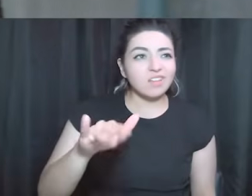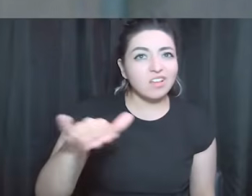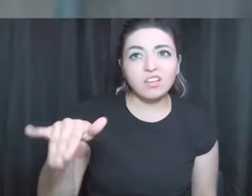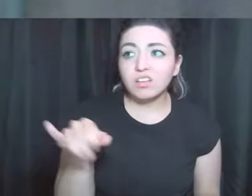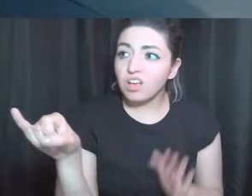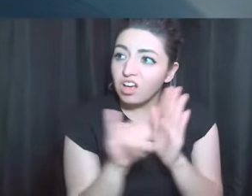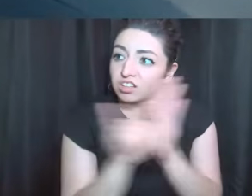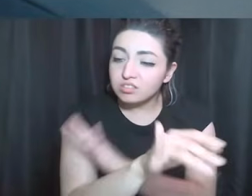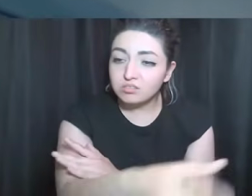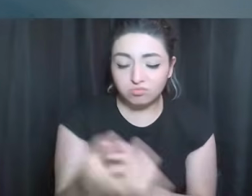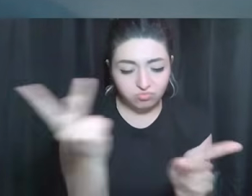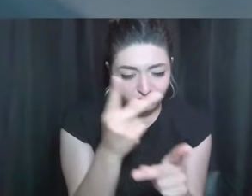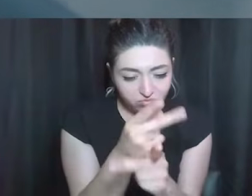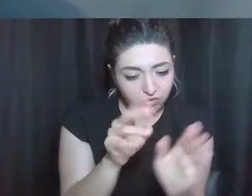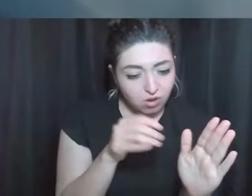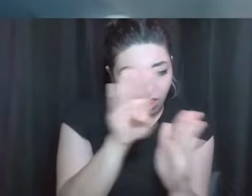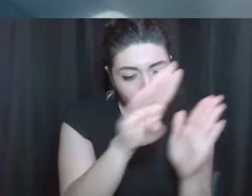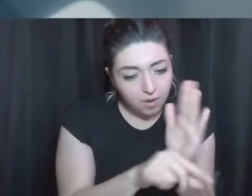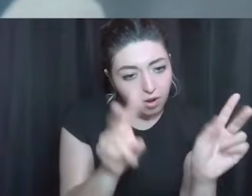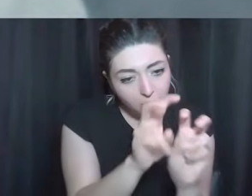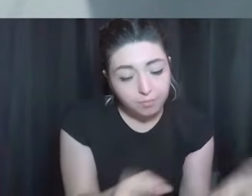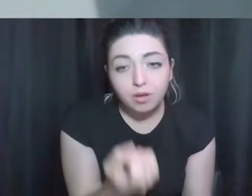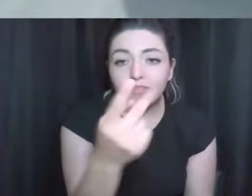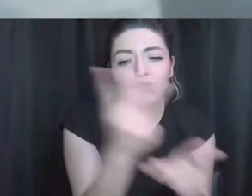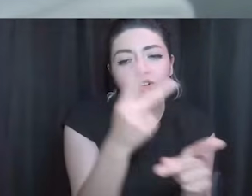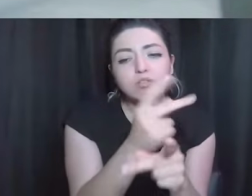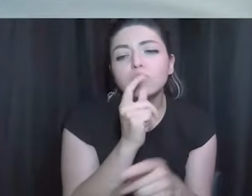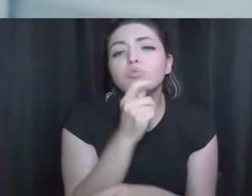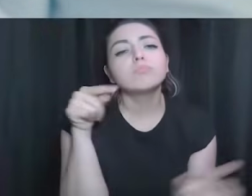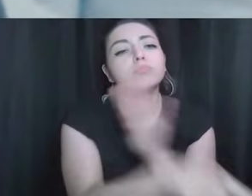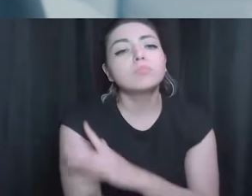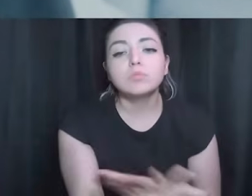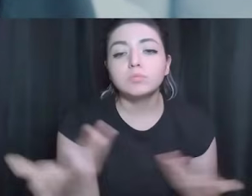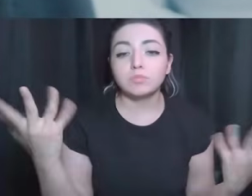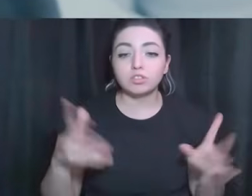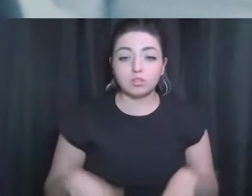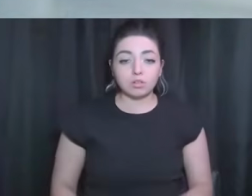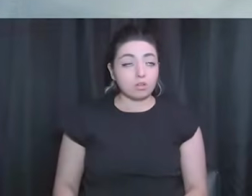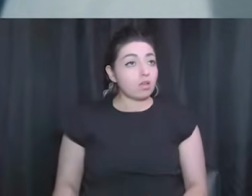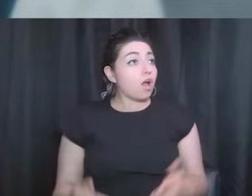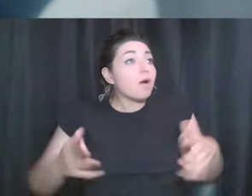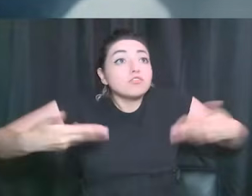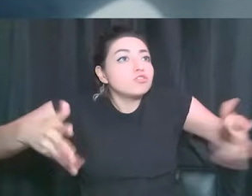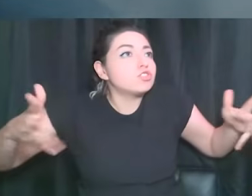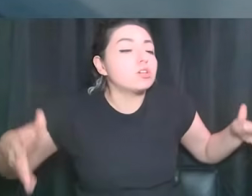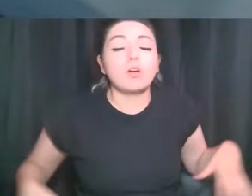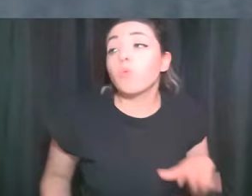Hey. Run a background on that ID. Figure out who might have wanted him dead. We're gonna be on our way. Detective, I haven't finished analyzing-